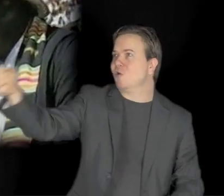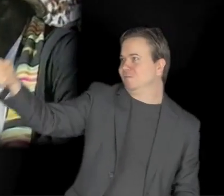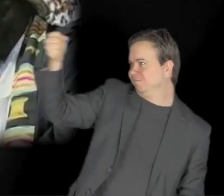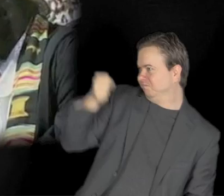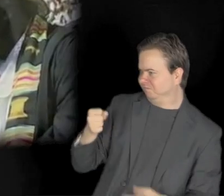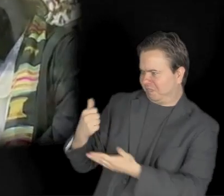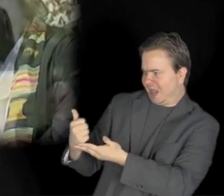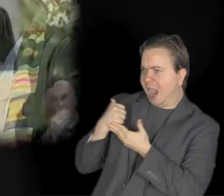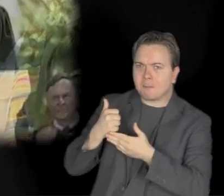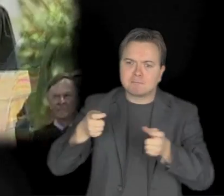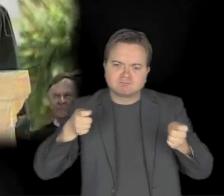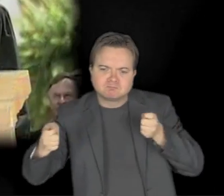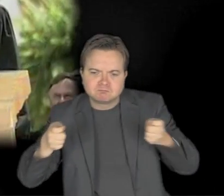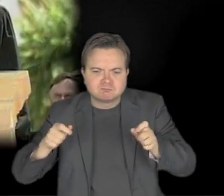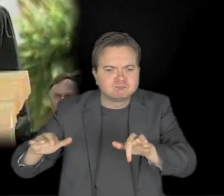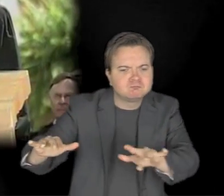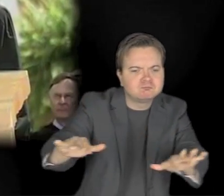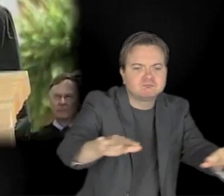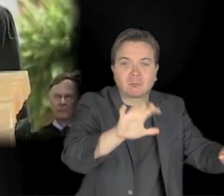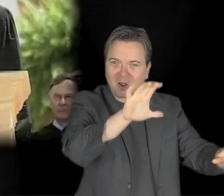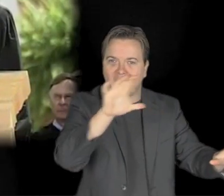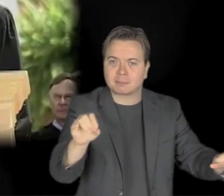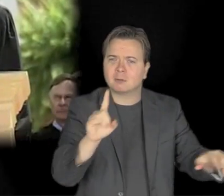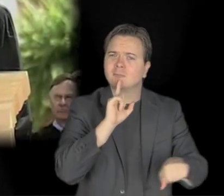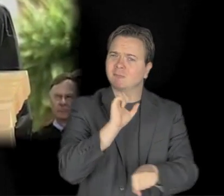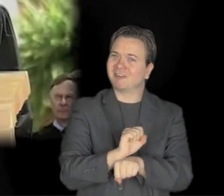with me, and for the first year or so things went well.